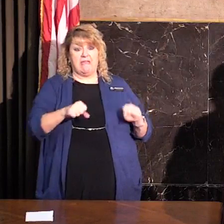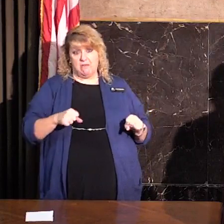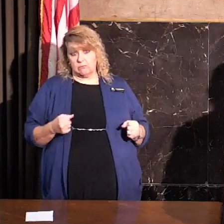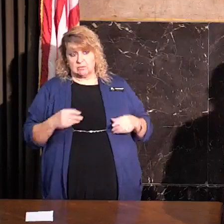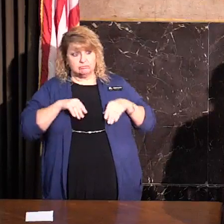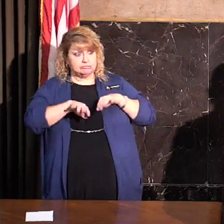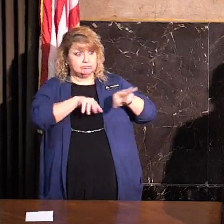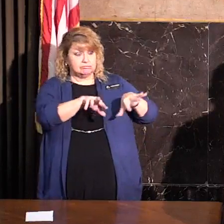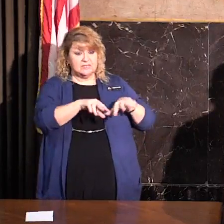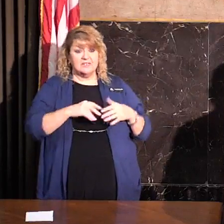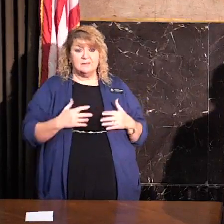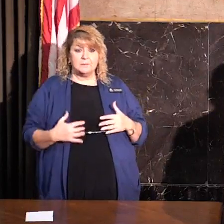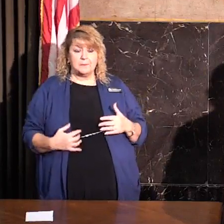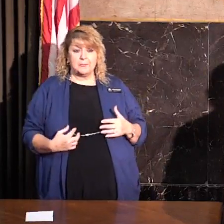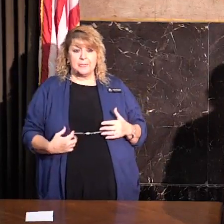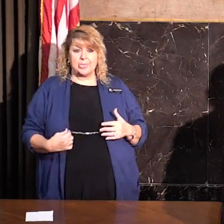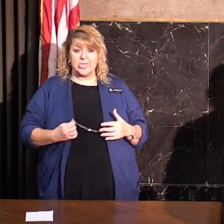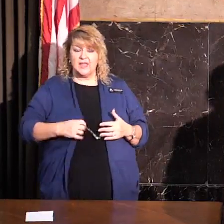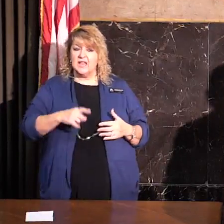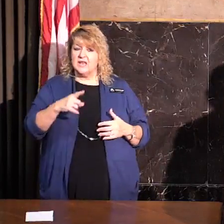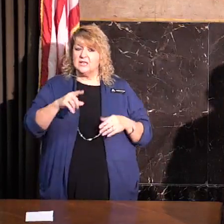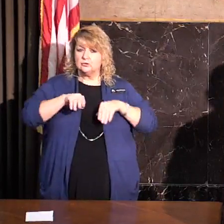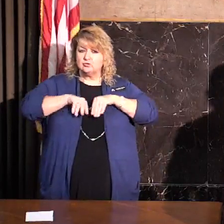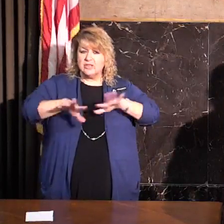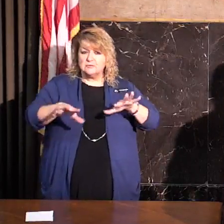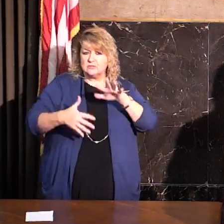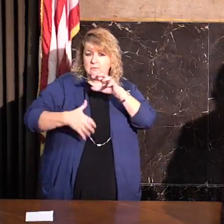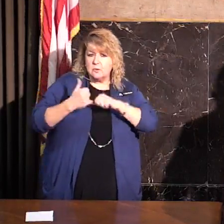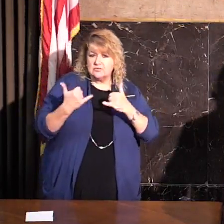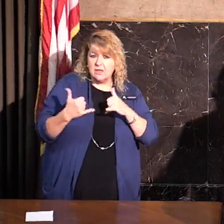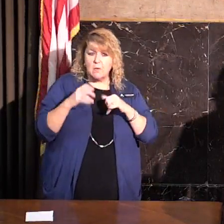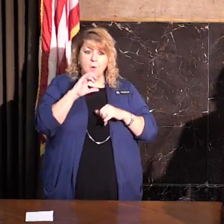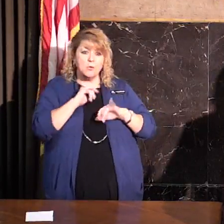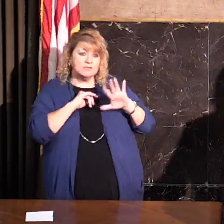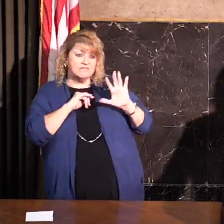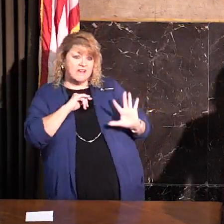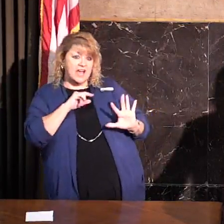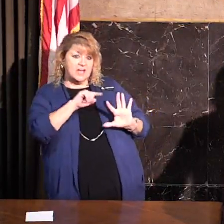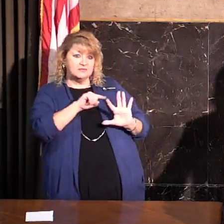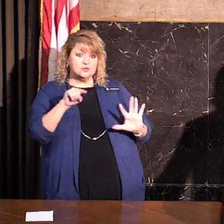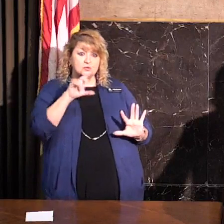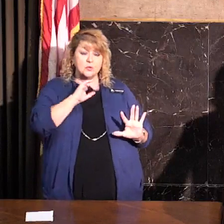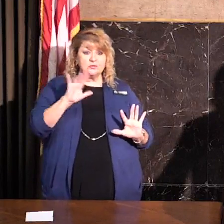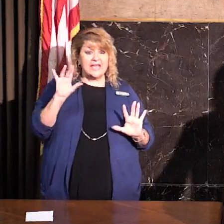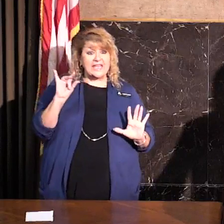transmission is being driven by people from five to 18 years of